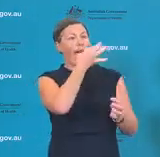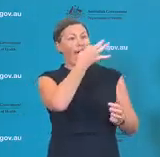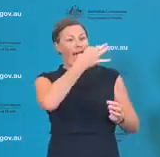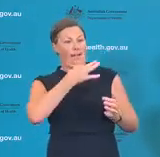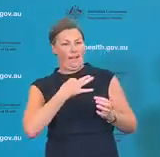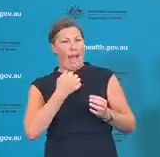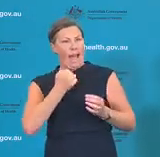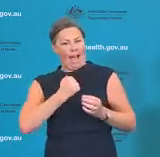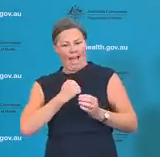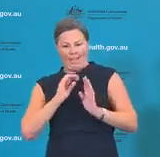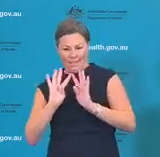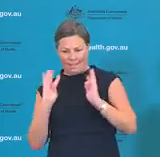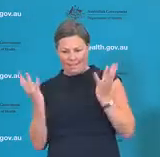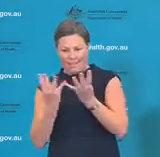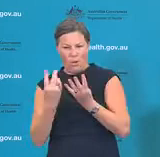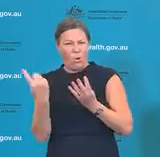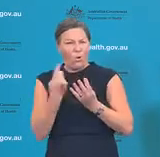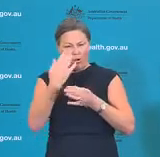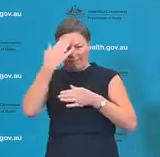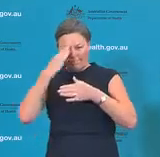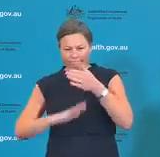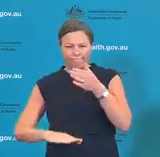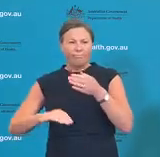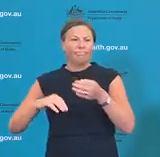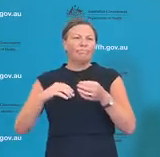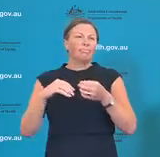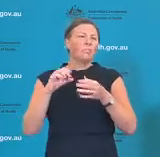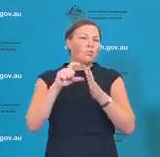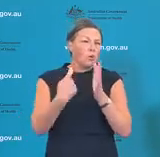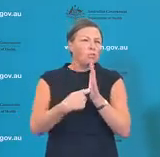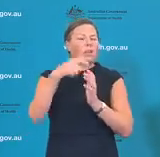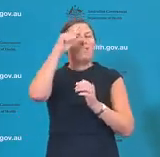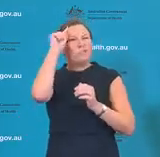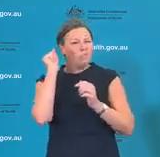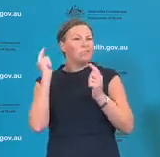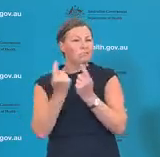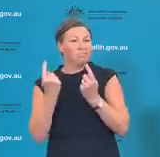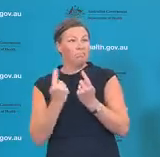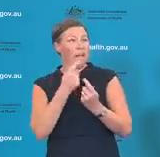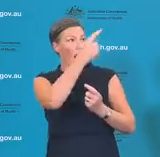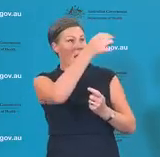and it is likely that that that we will see a staged increase in elective